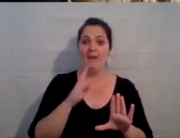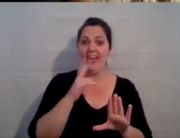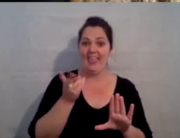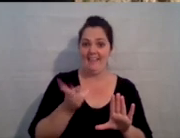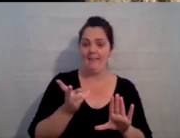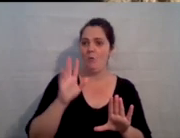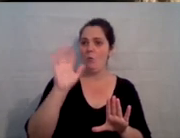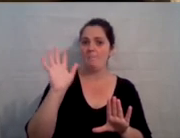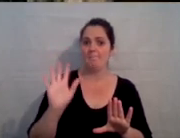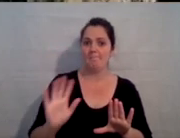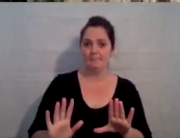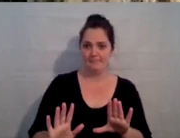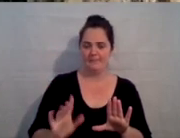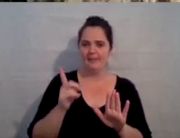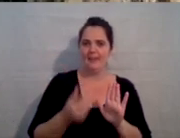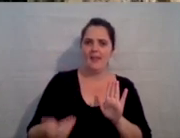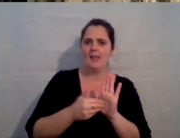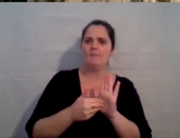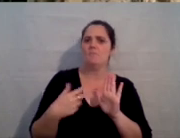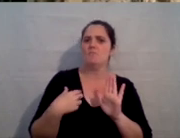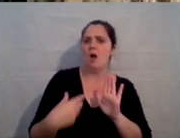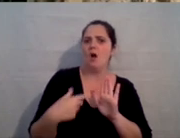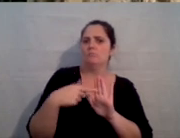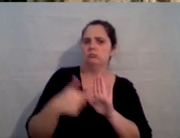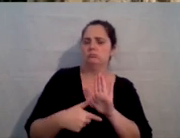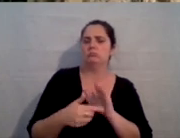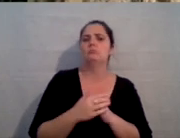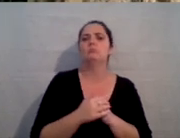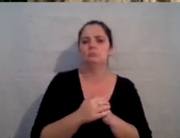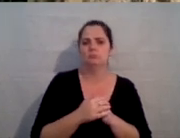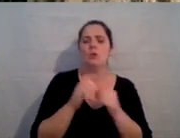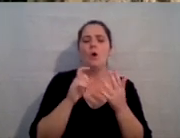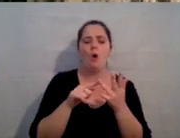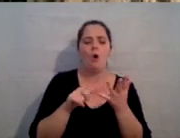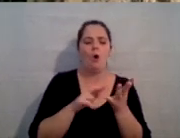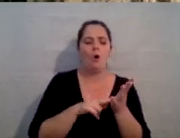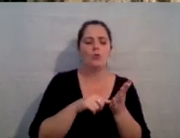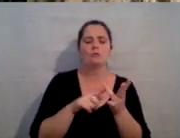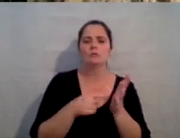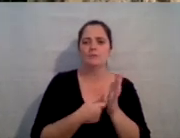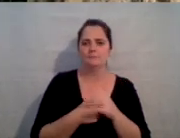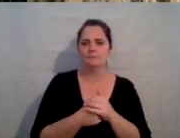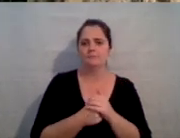over the top of it. As you're working again, don't worry about details when it comes to things like